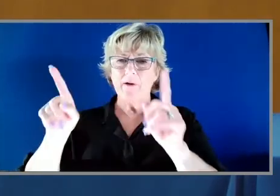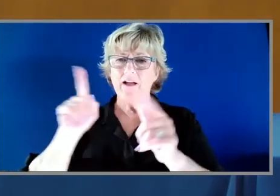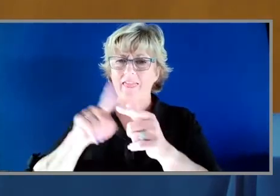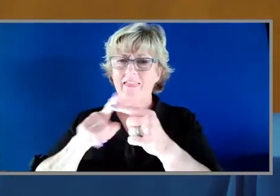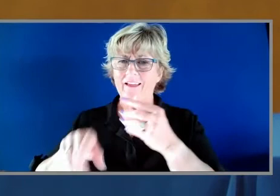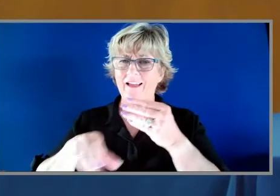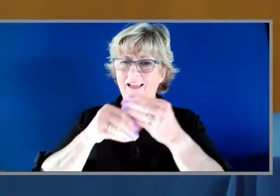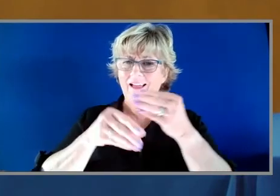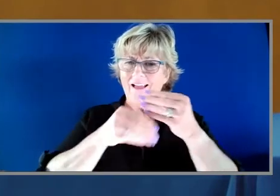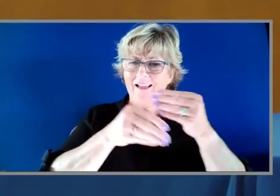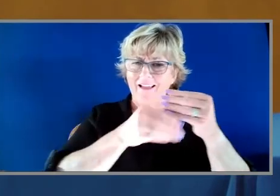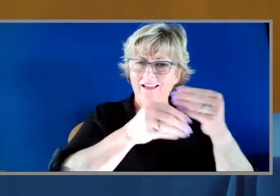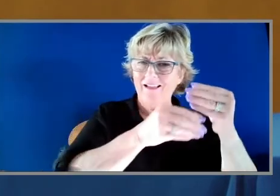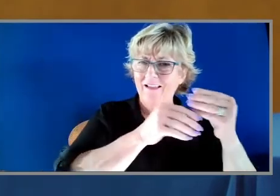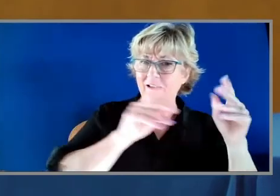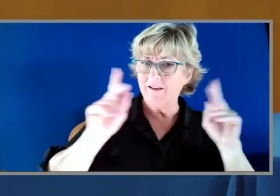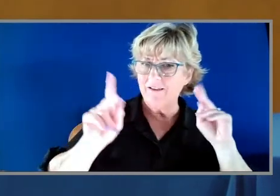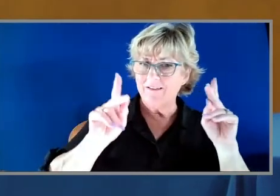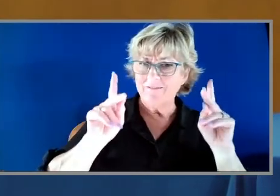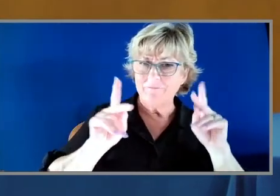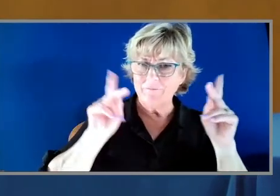Studio: But then you put all those other factors in which people are going to weigh in here this evening, hopefully,